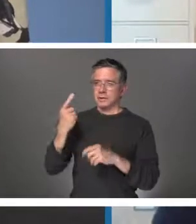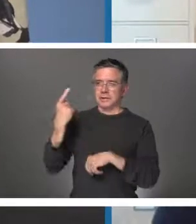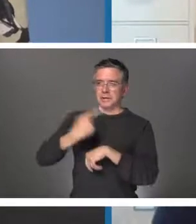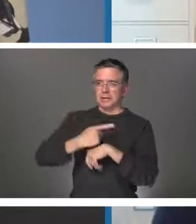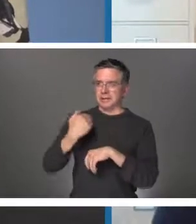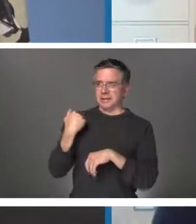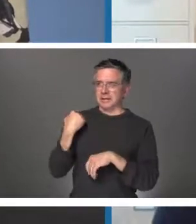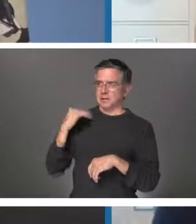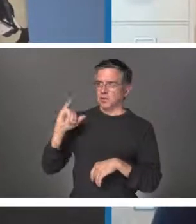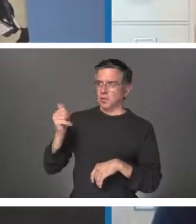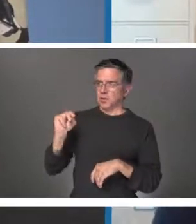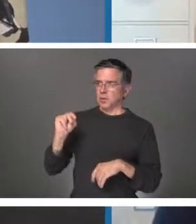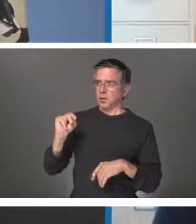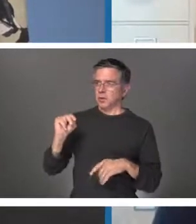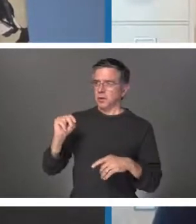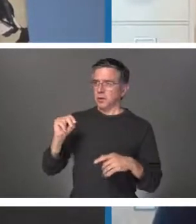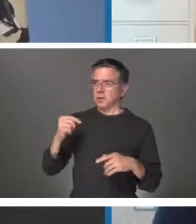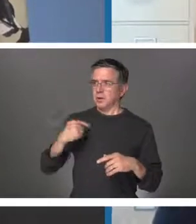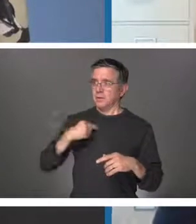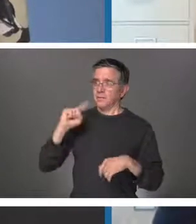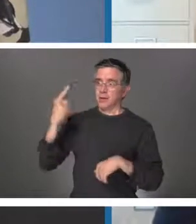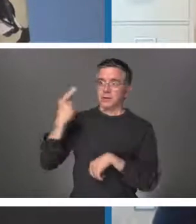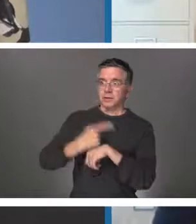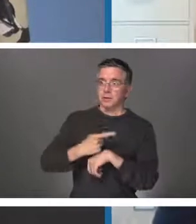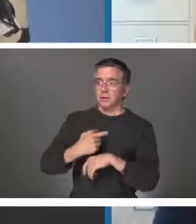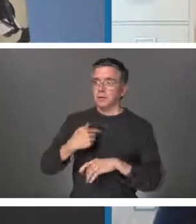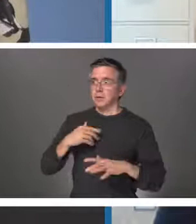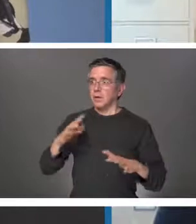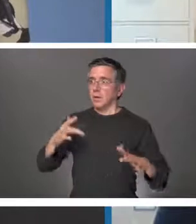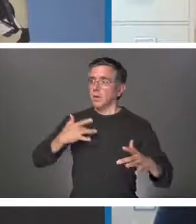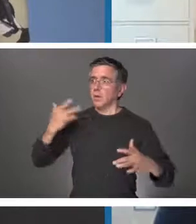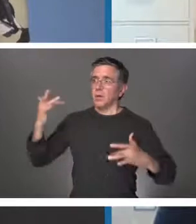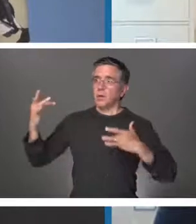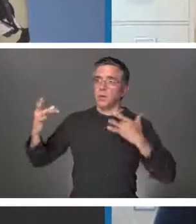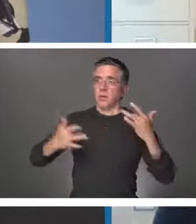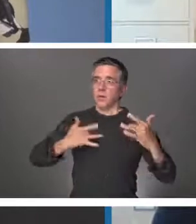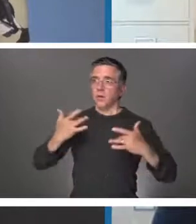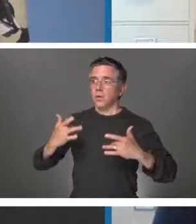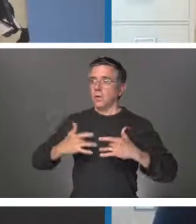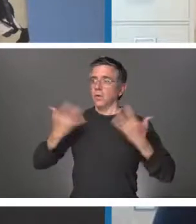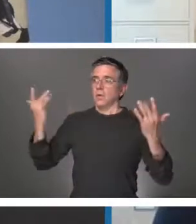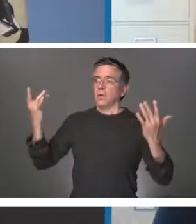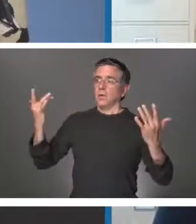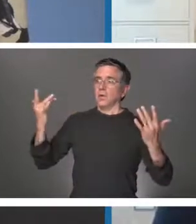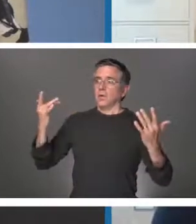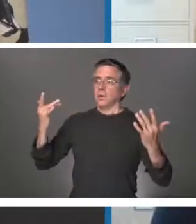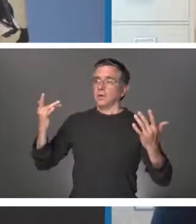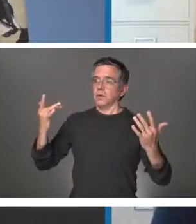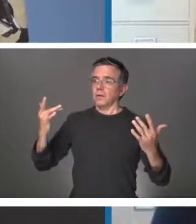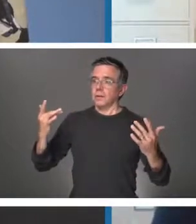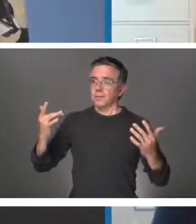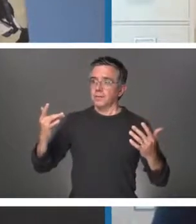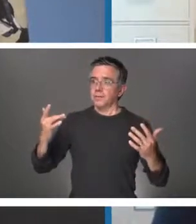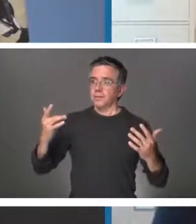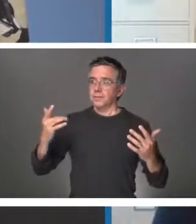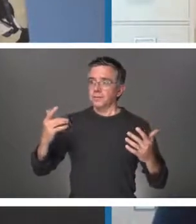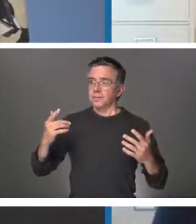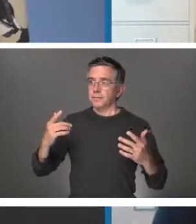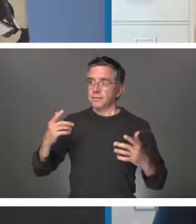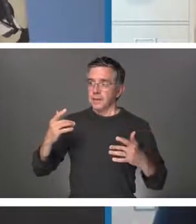I was like over the moon ecstatic that we doing something positive to impact the recovery from this pandemic,